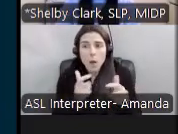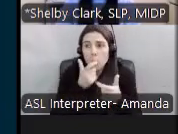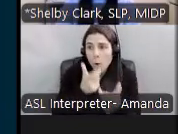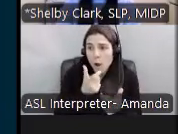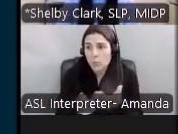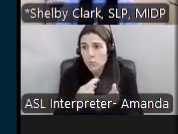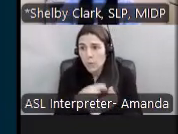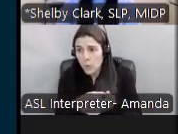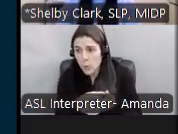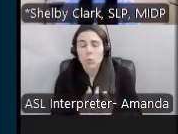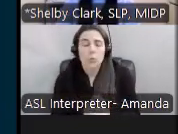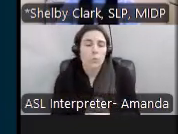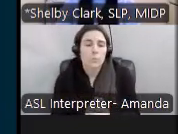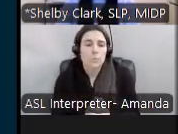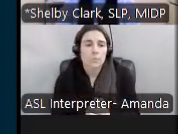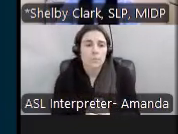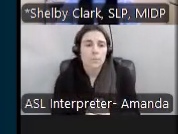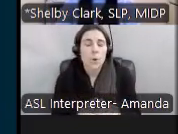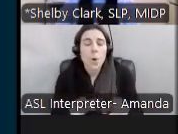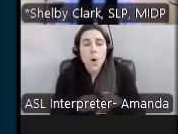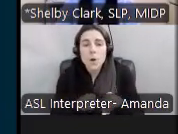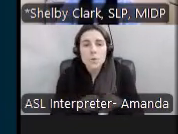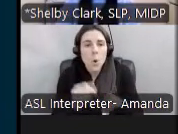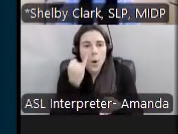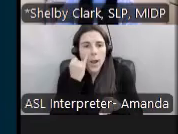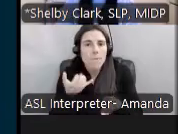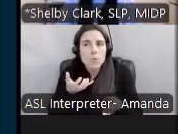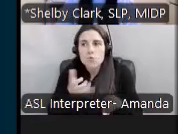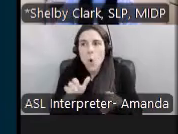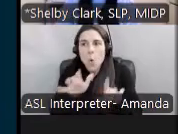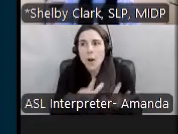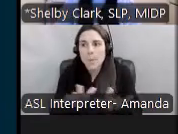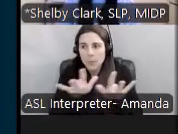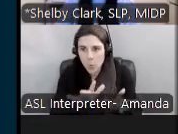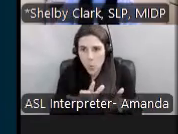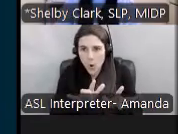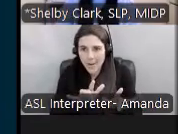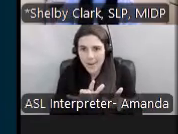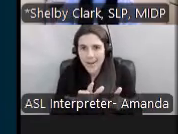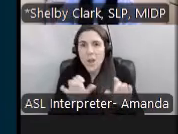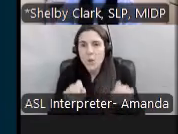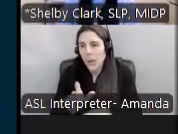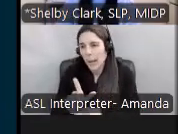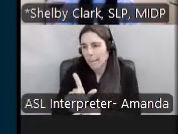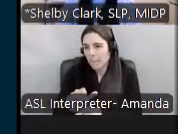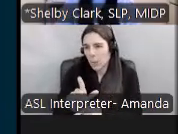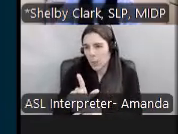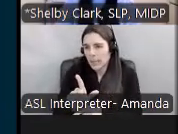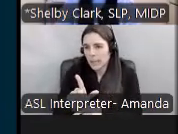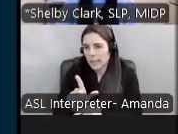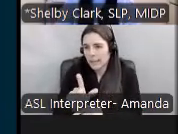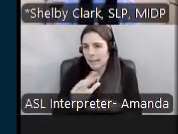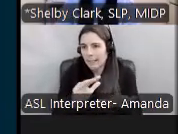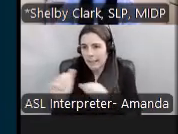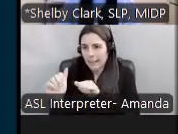but also, if you don't wish to be recorded, that's where you can hit that big leave button and